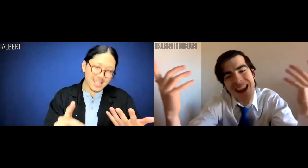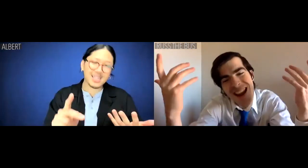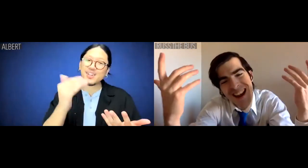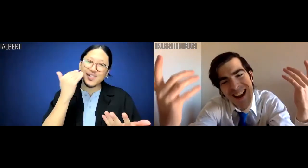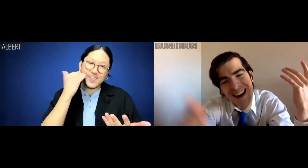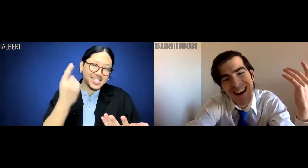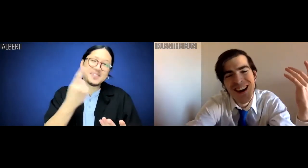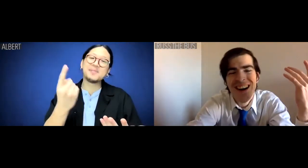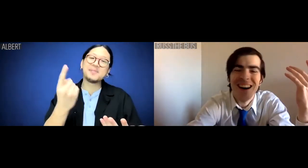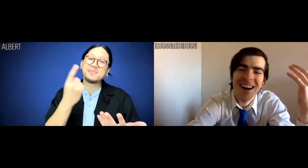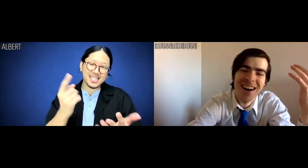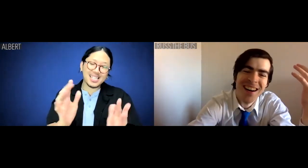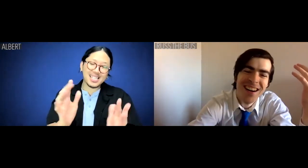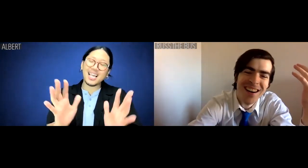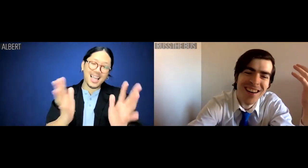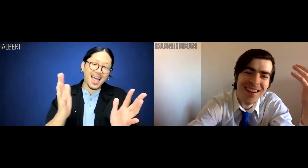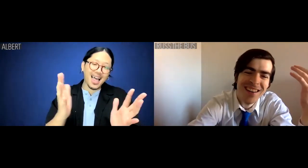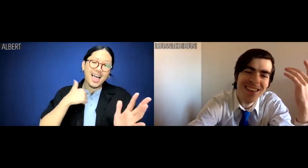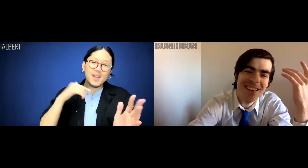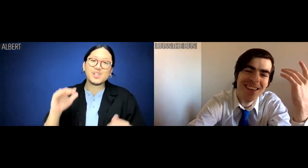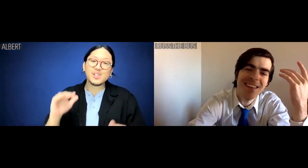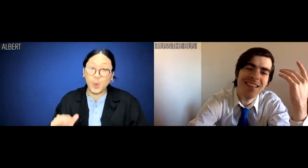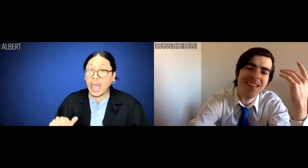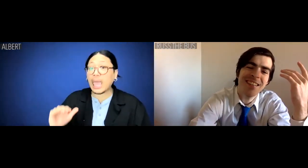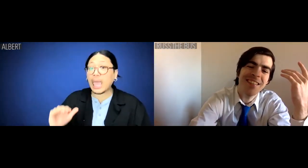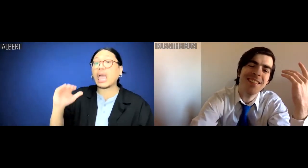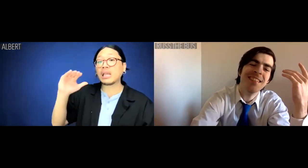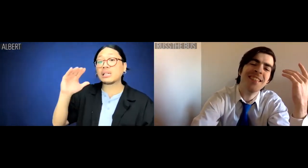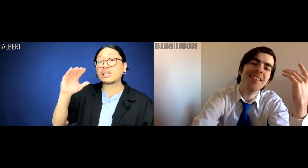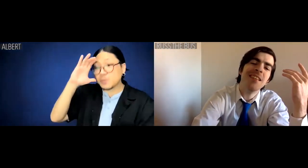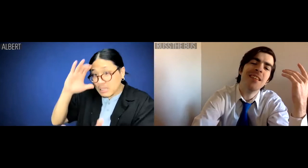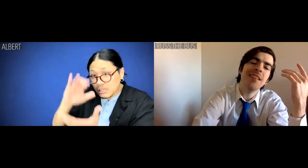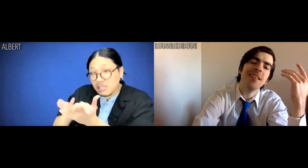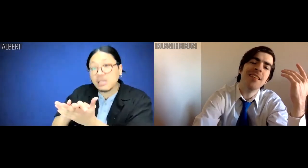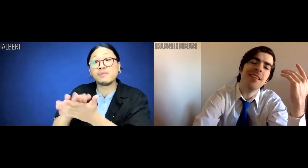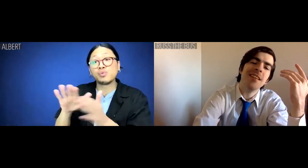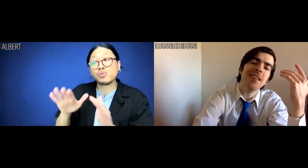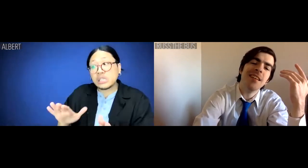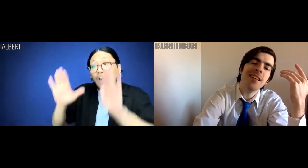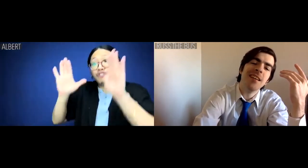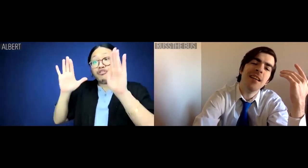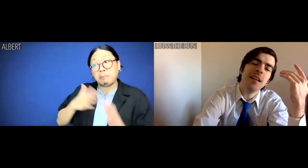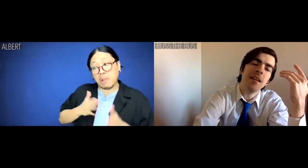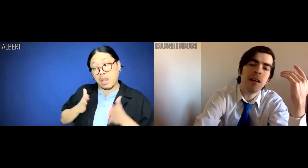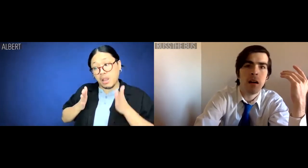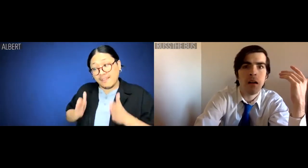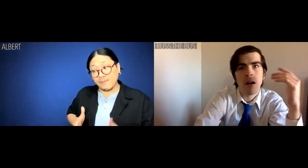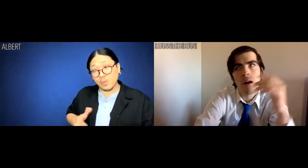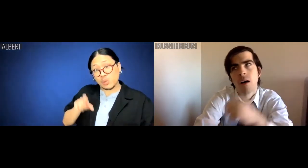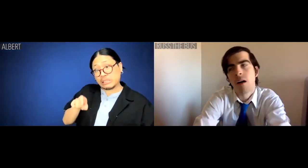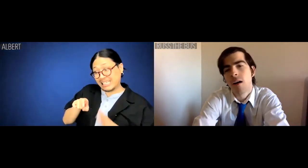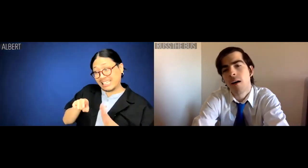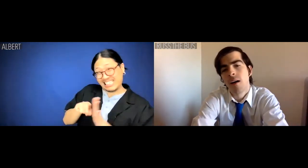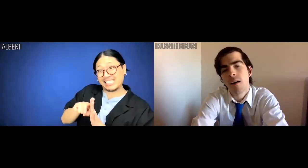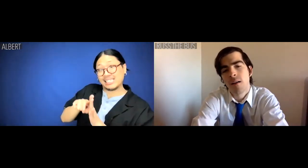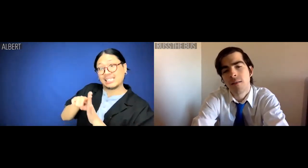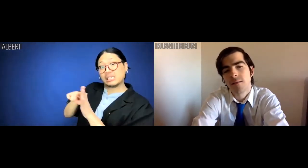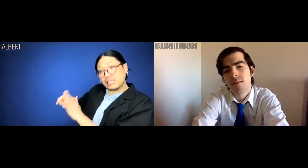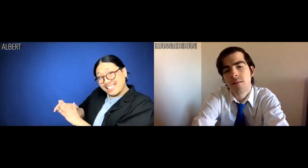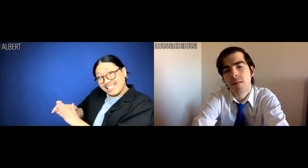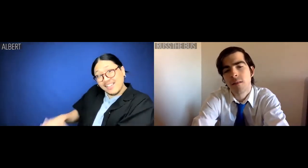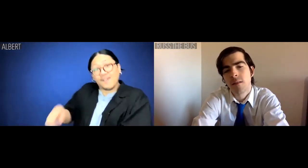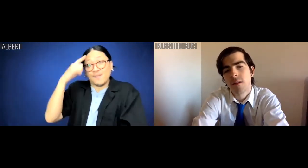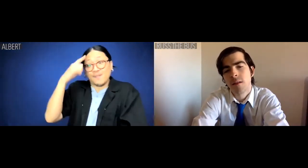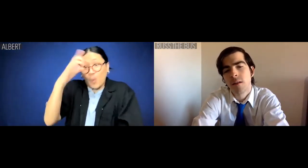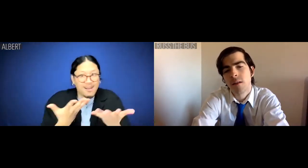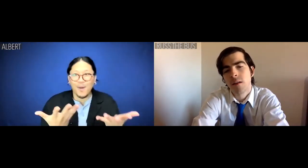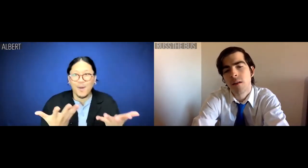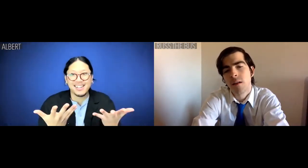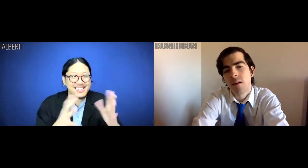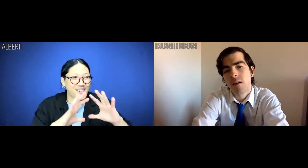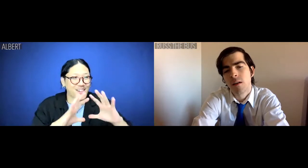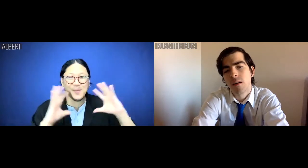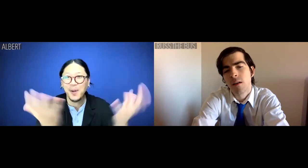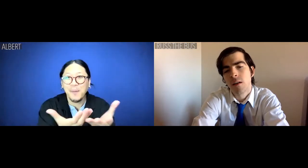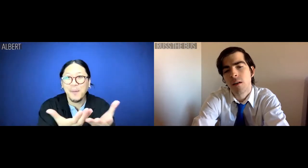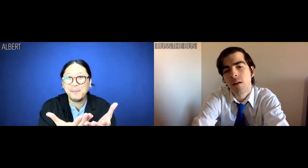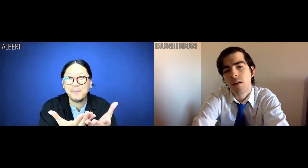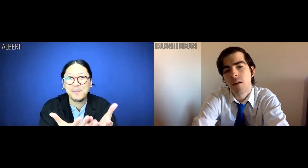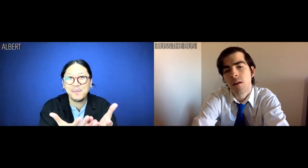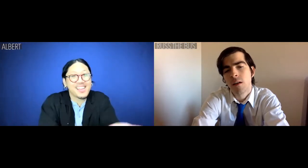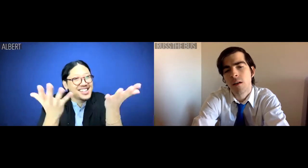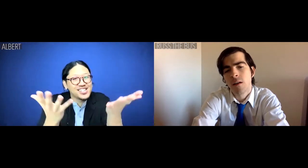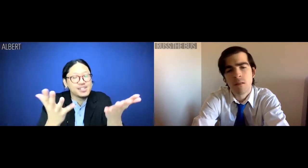Albert: OK. You know something? I was raised to believe in sacrificing my individual needs for the sake of the group.